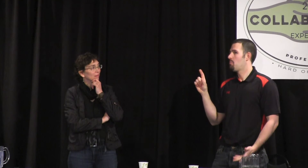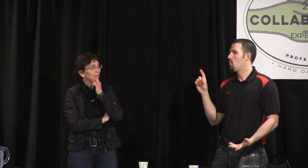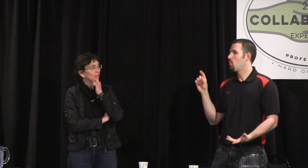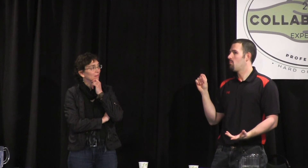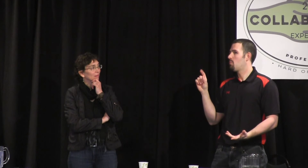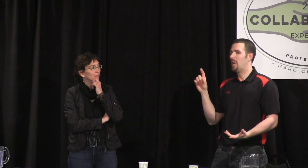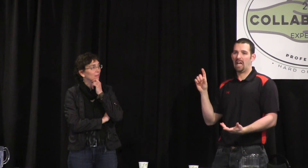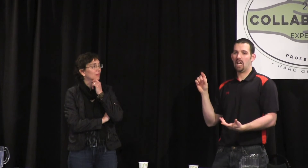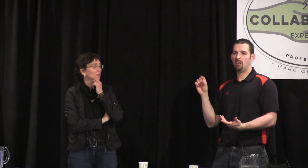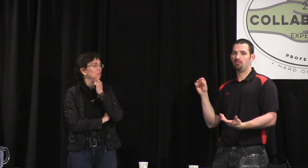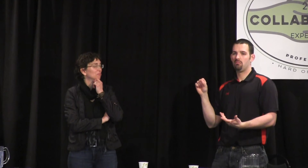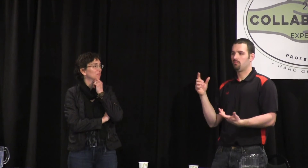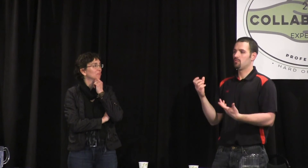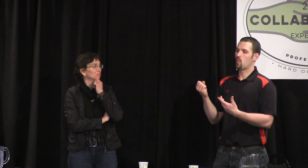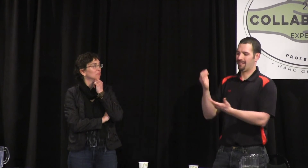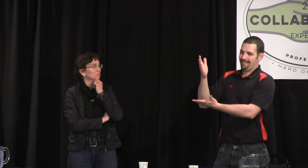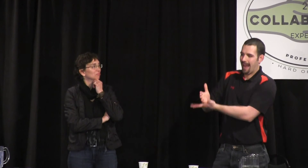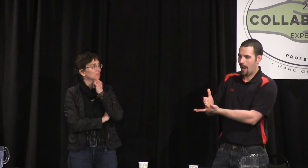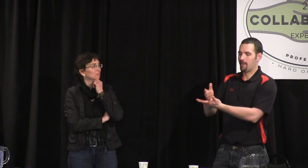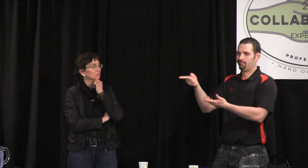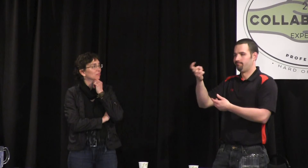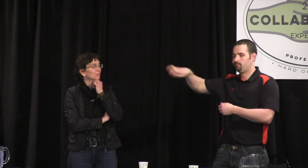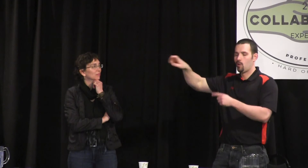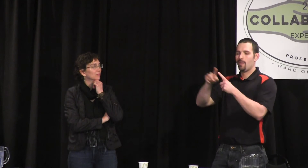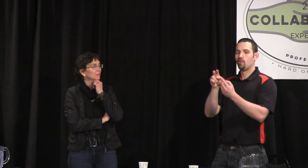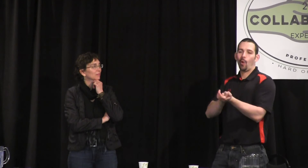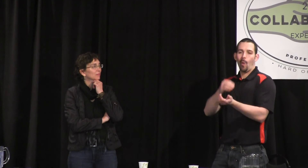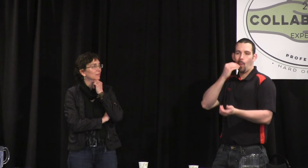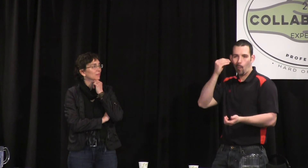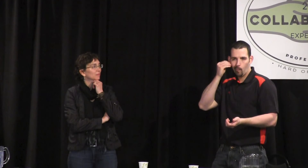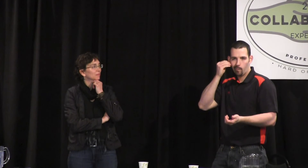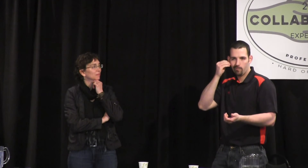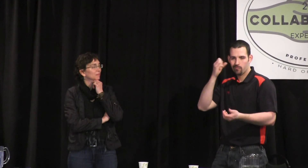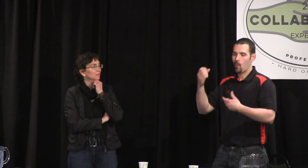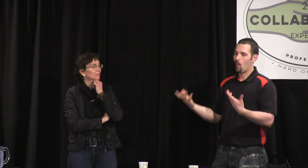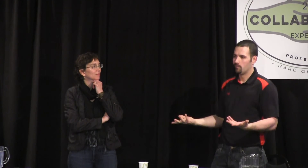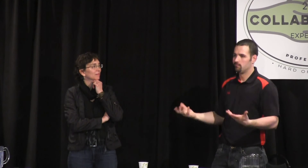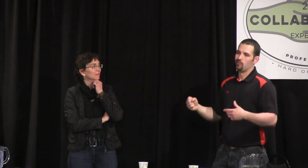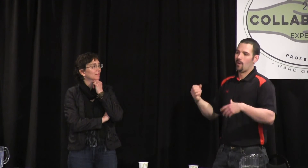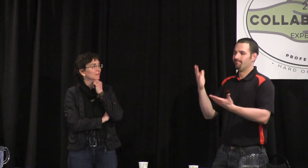and I think I did that, wow, until I was 20.